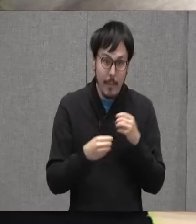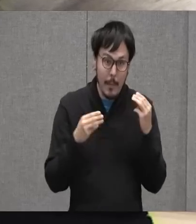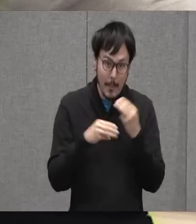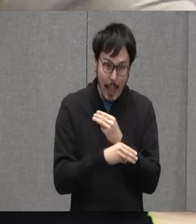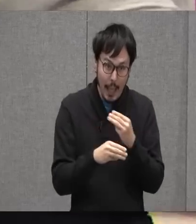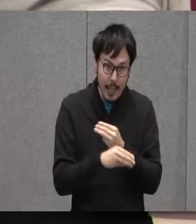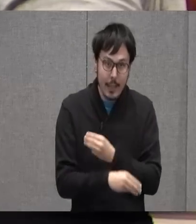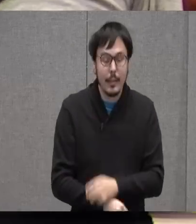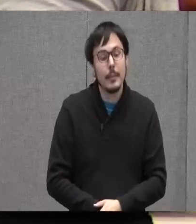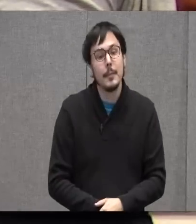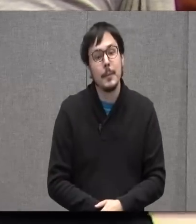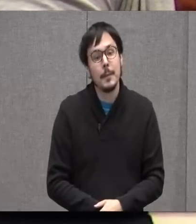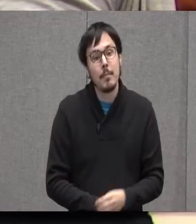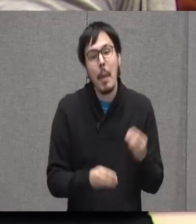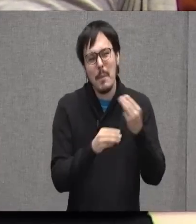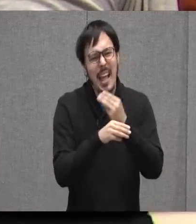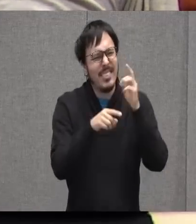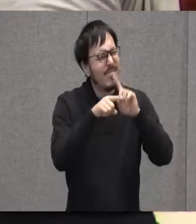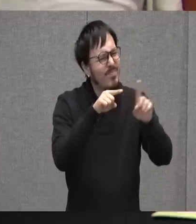Math is so many different places.